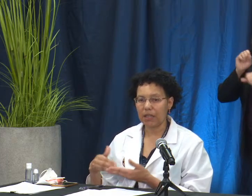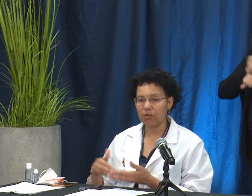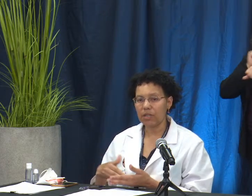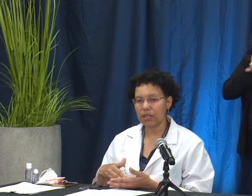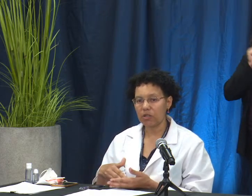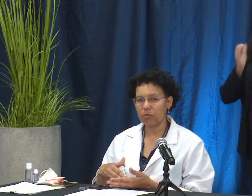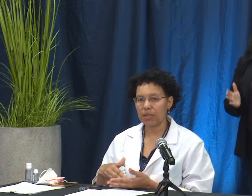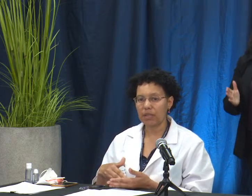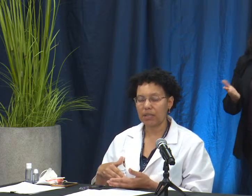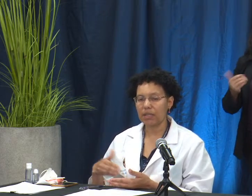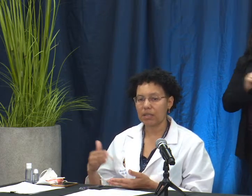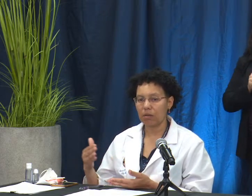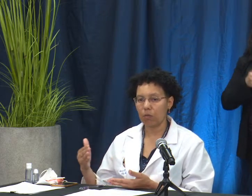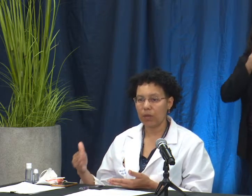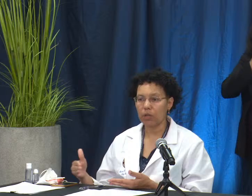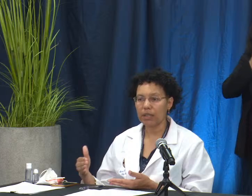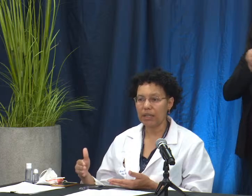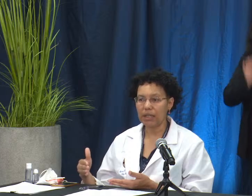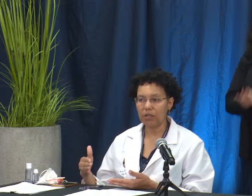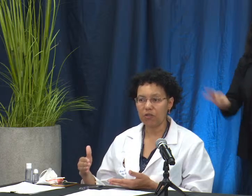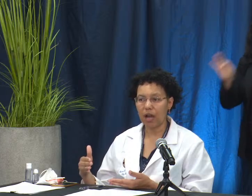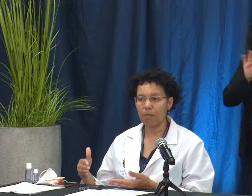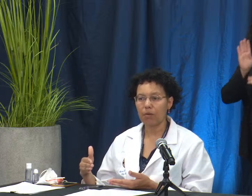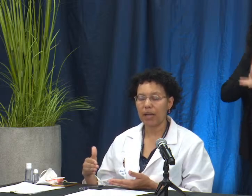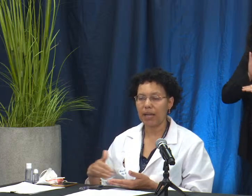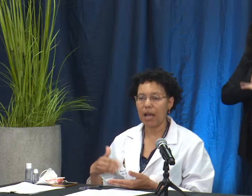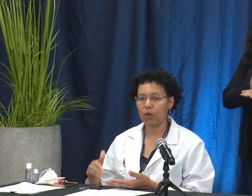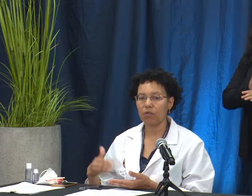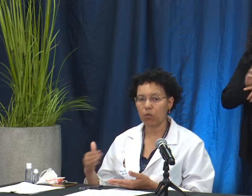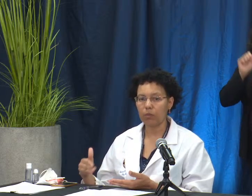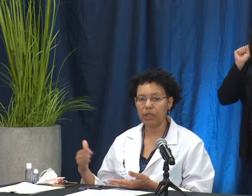you're an essential business, we really need you to operate, however what do we